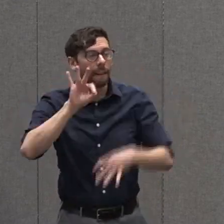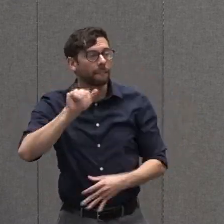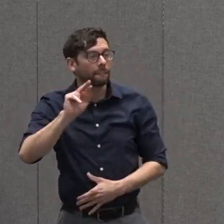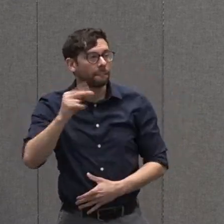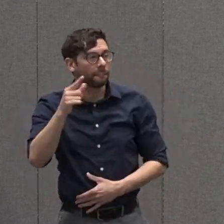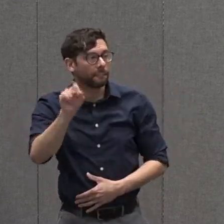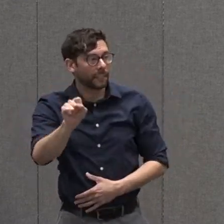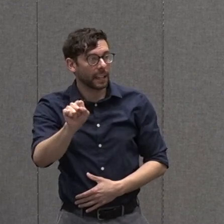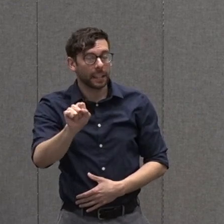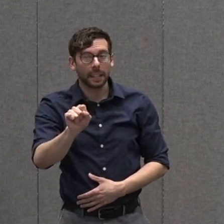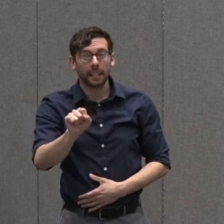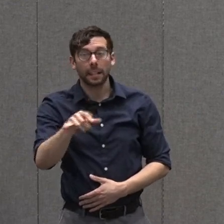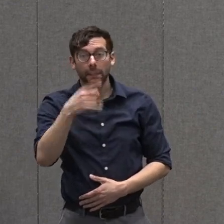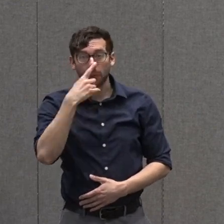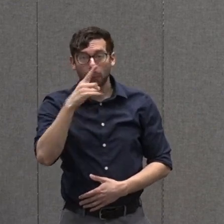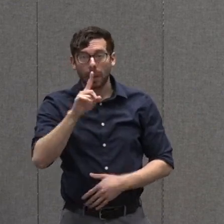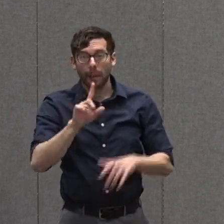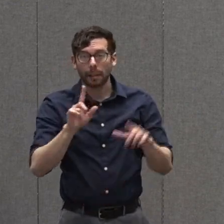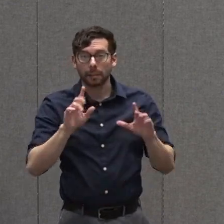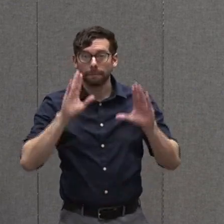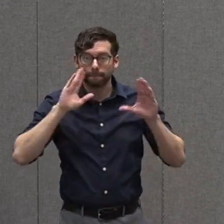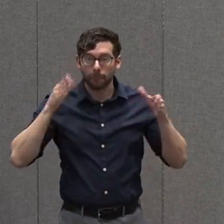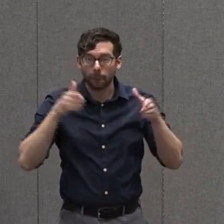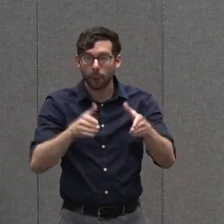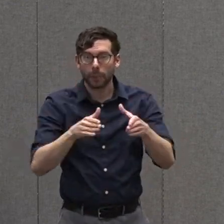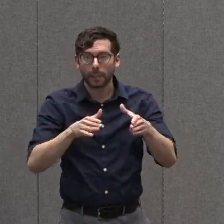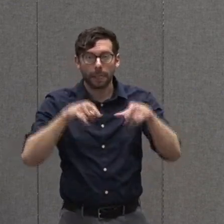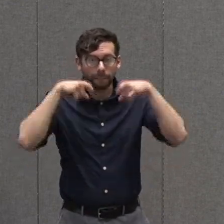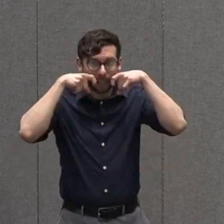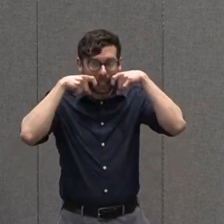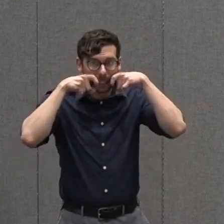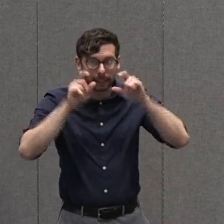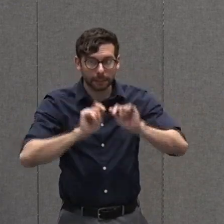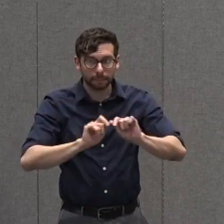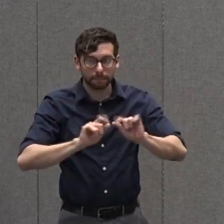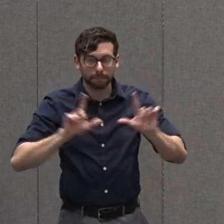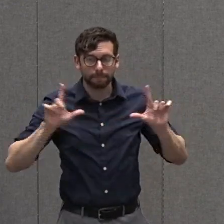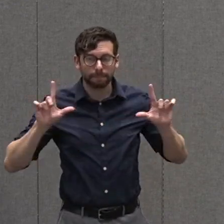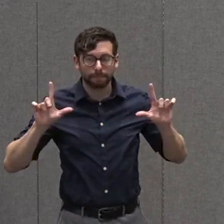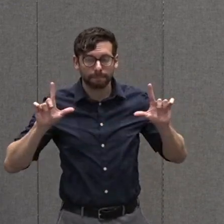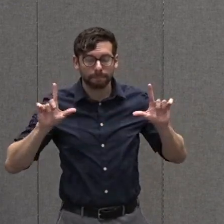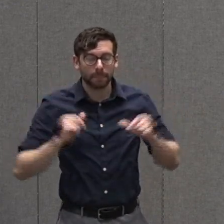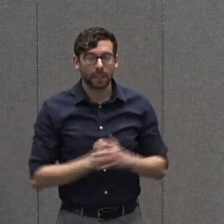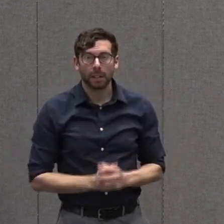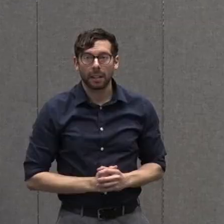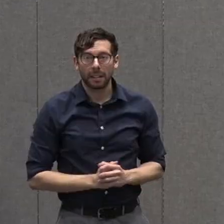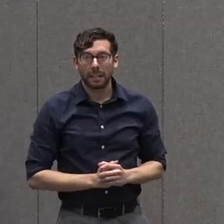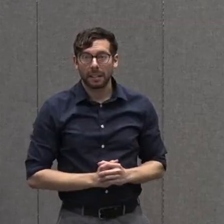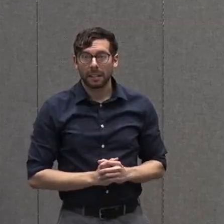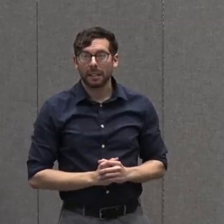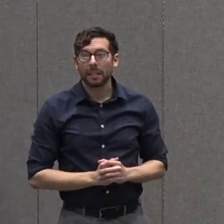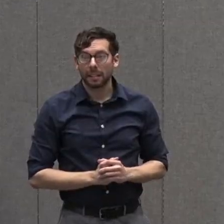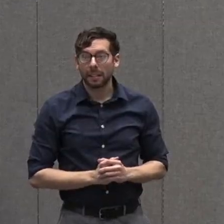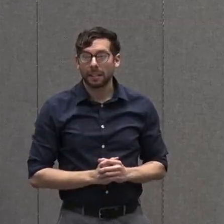and take a look at these, for just a second. I don't know if the camera can come over here, and zoom in on what I'm holding.